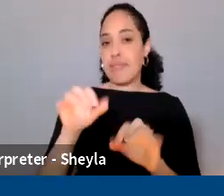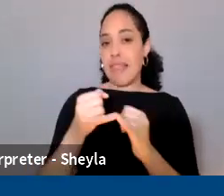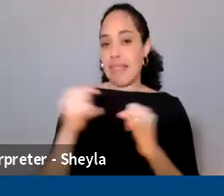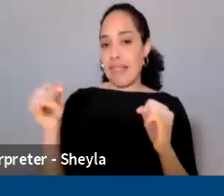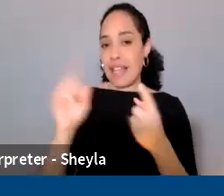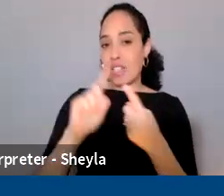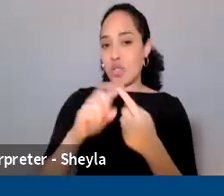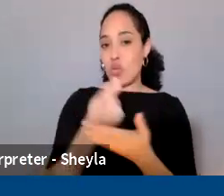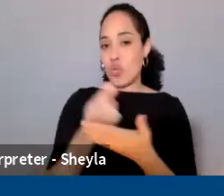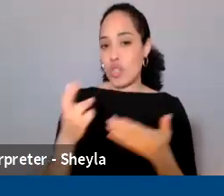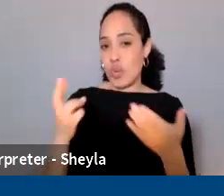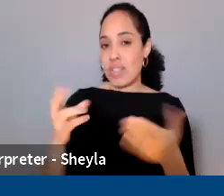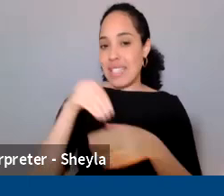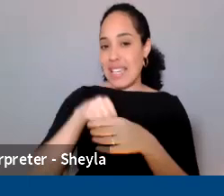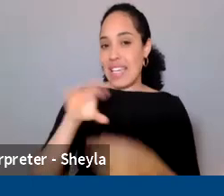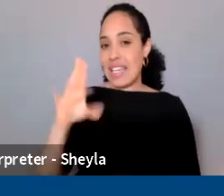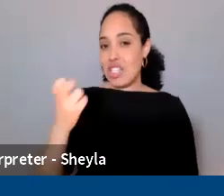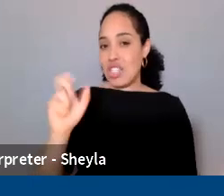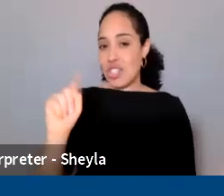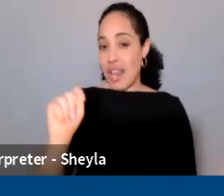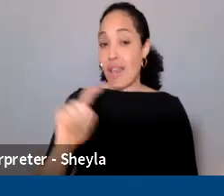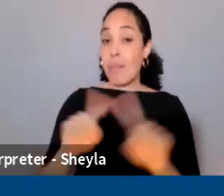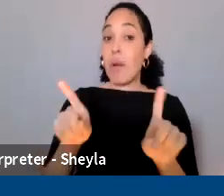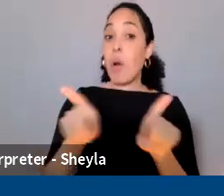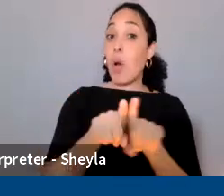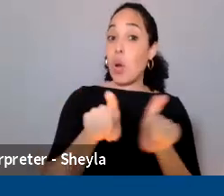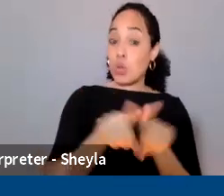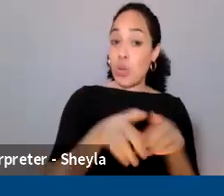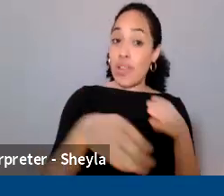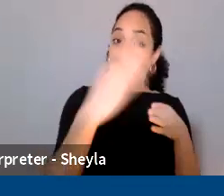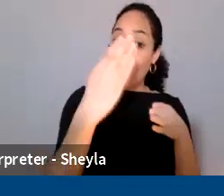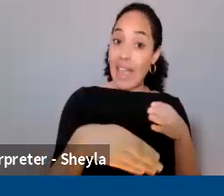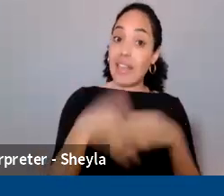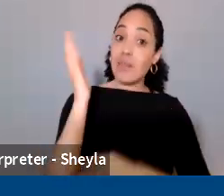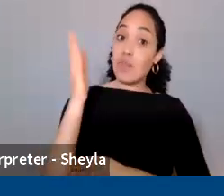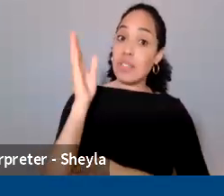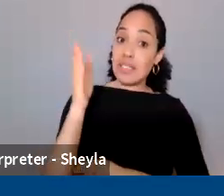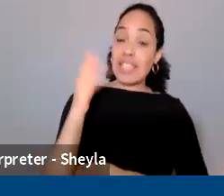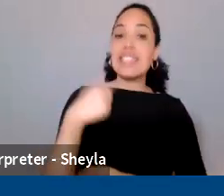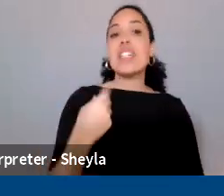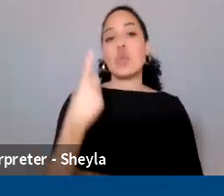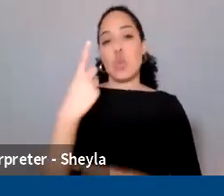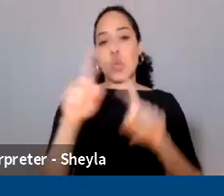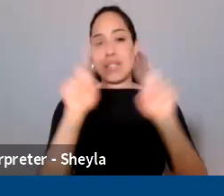um presentation one of the slides has some great resources we're going to share